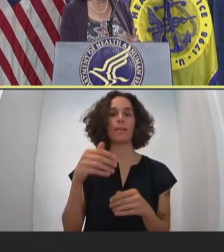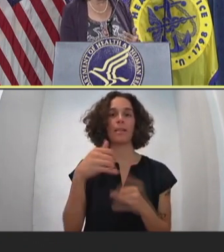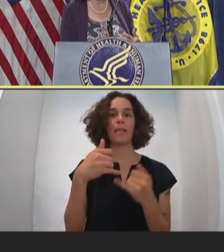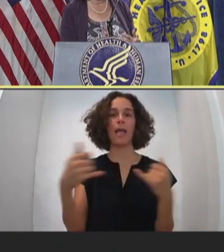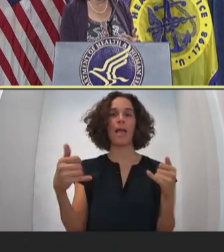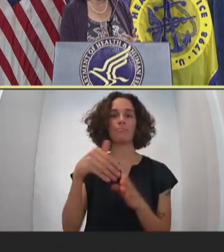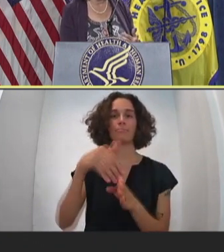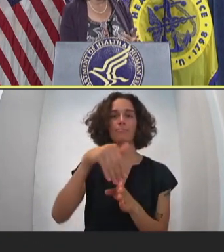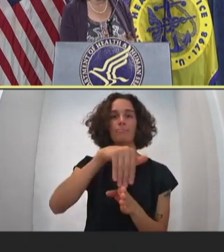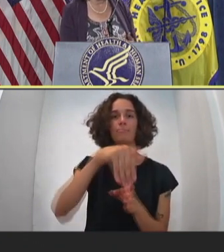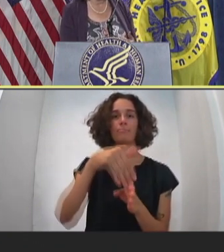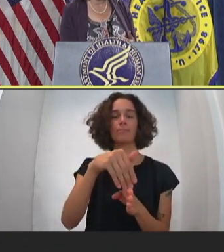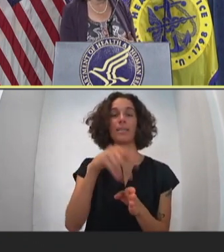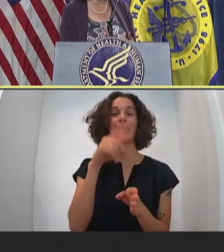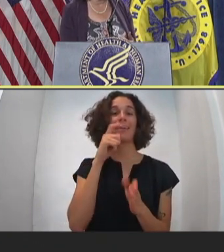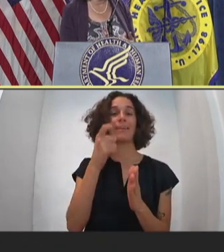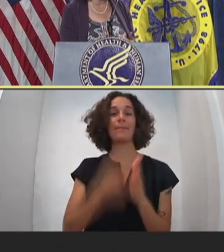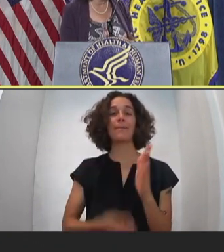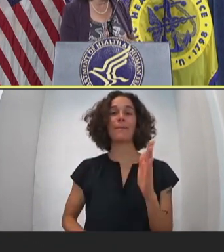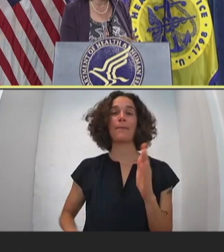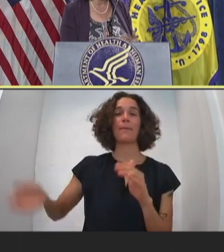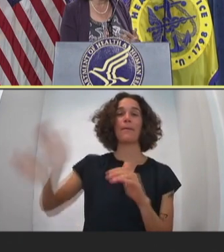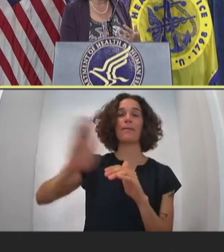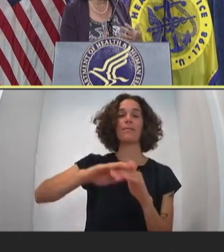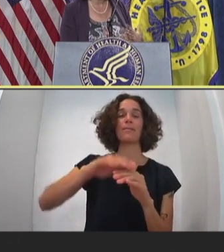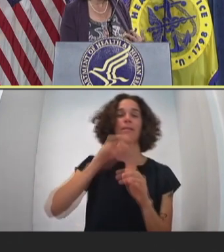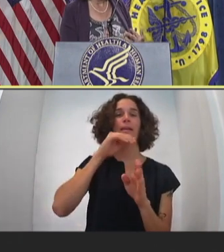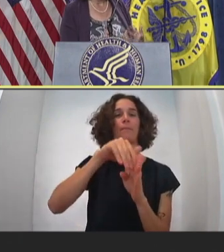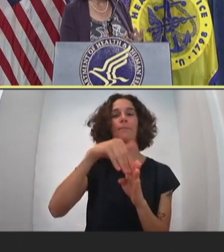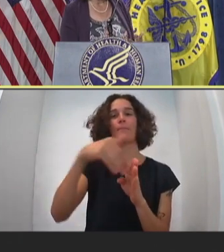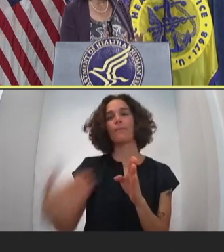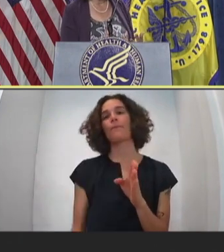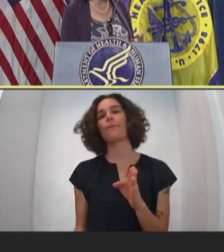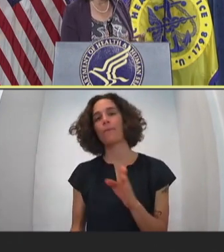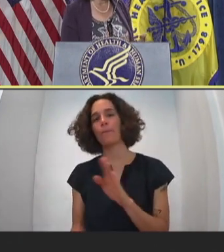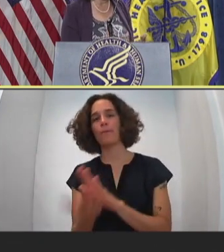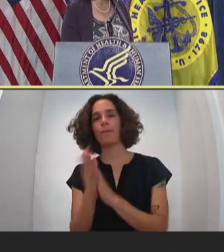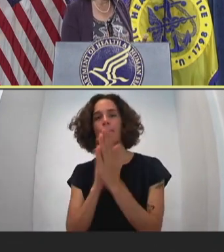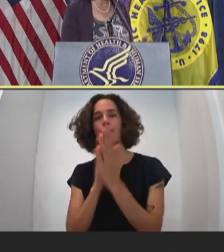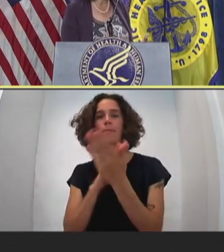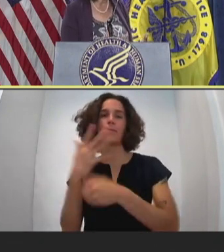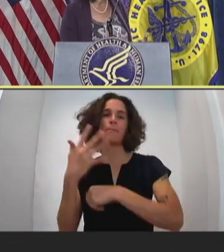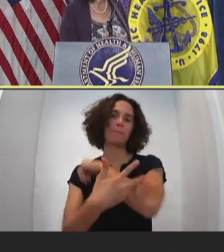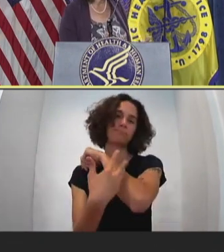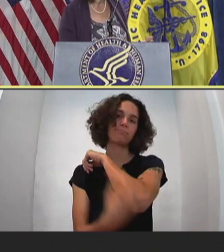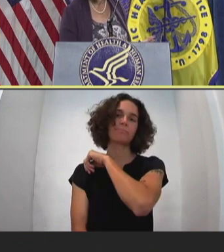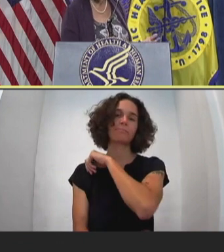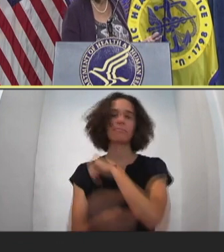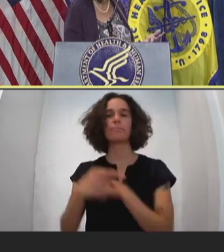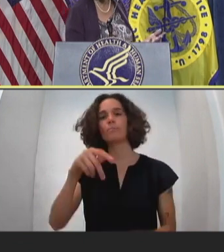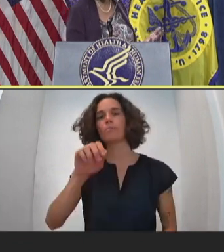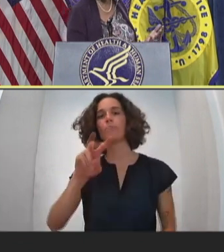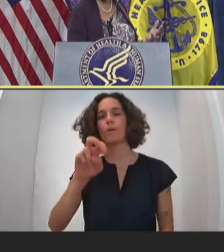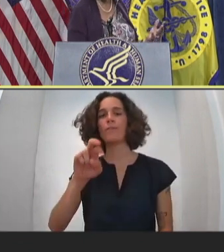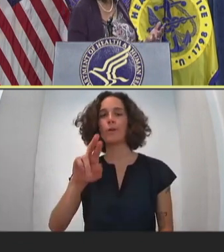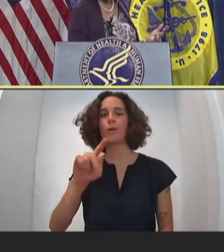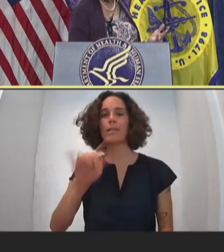families even further into poverty. So, these equity effects become particularly important.